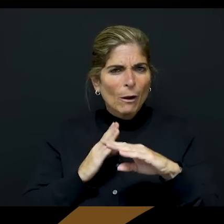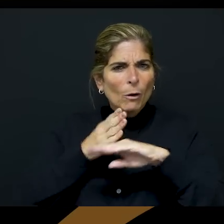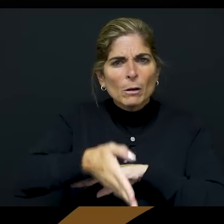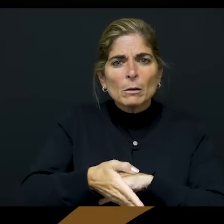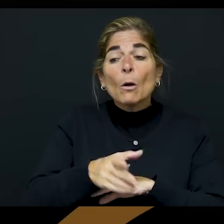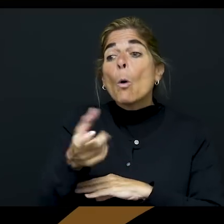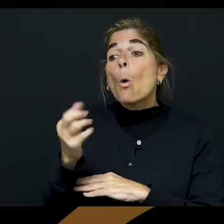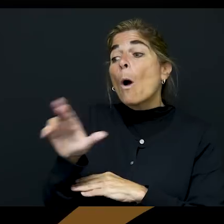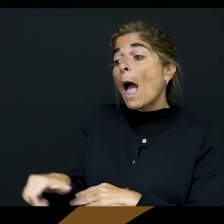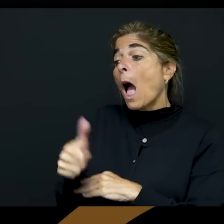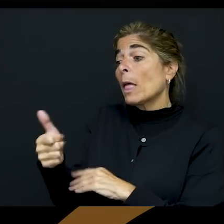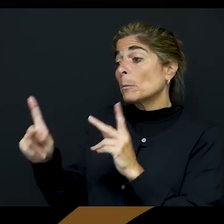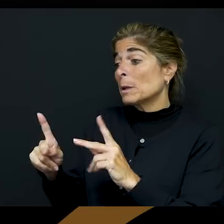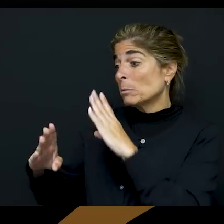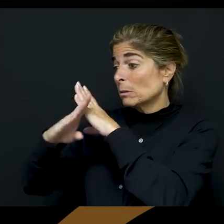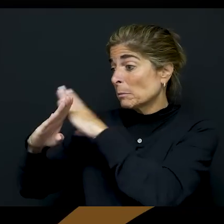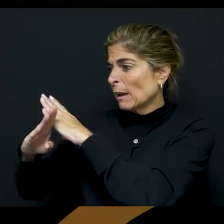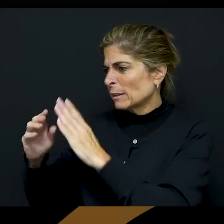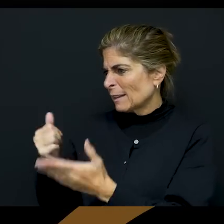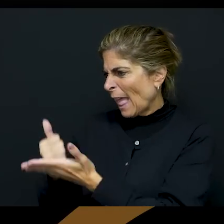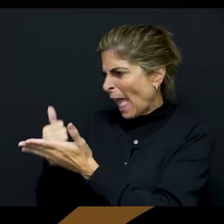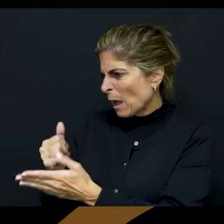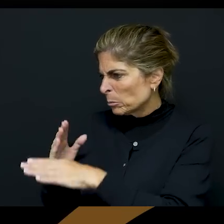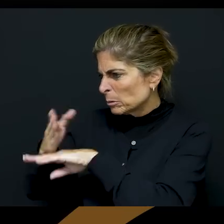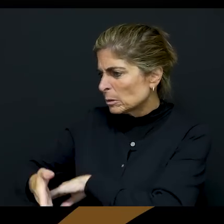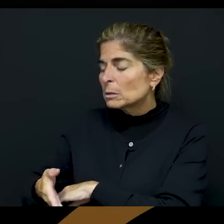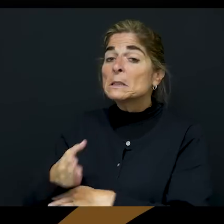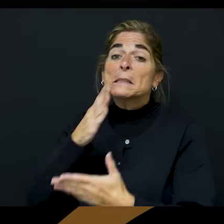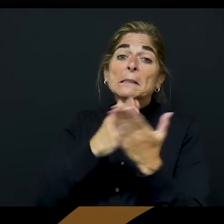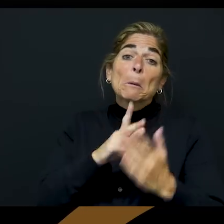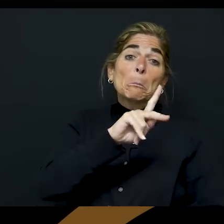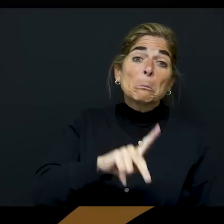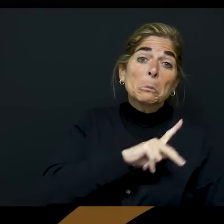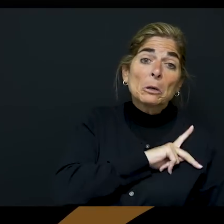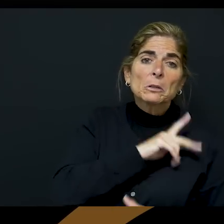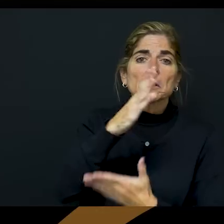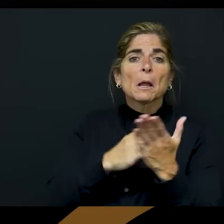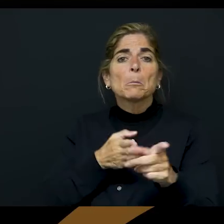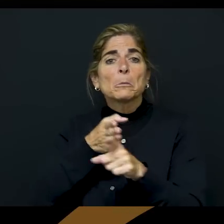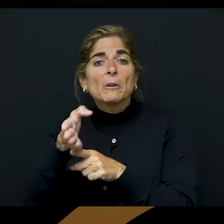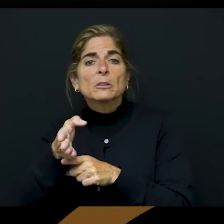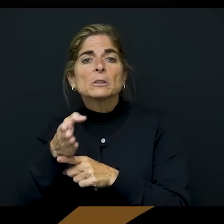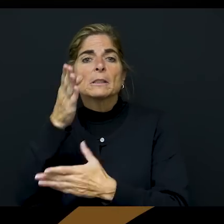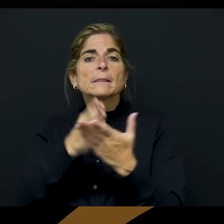or help other fellow runners reach their potential? Some hurdles will be personal, some professional,